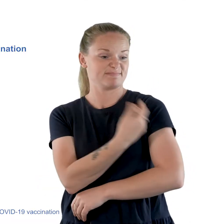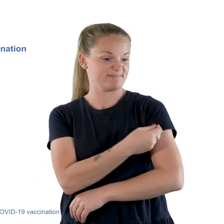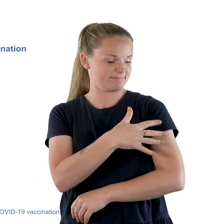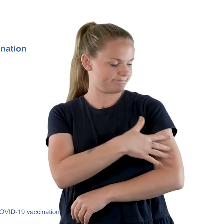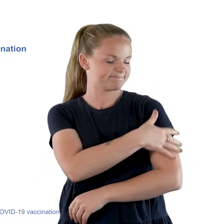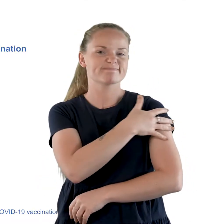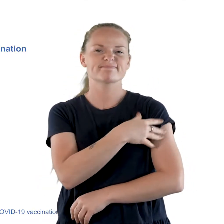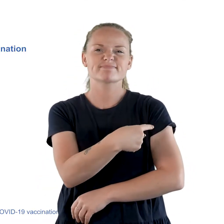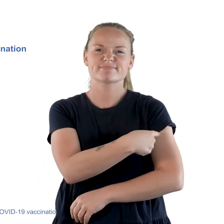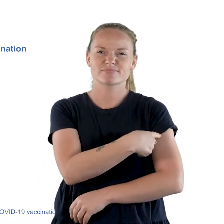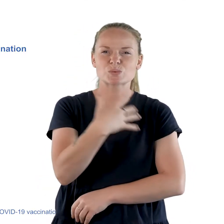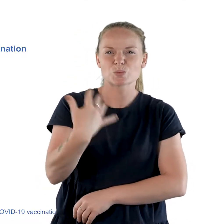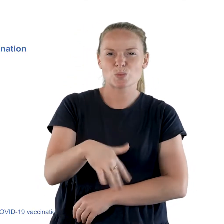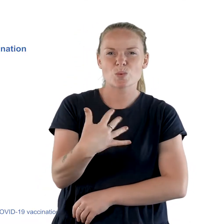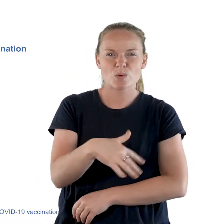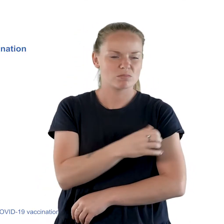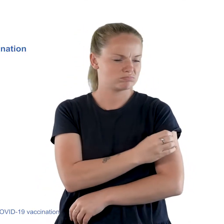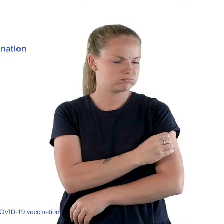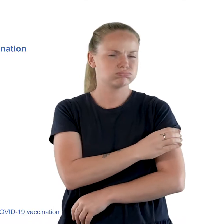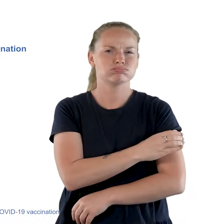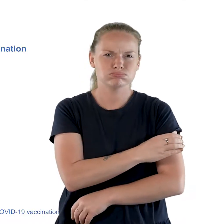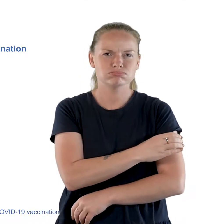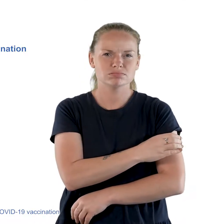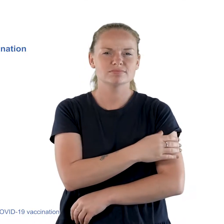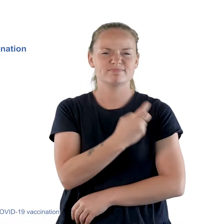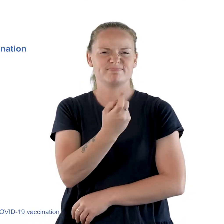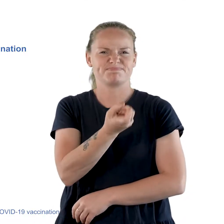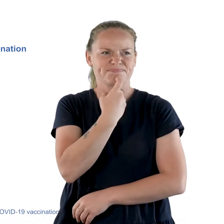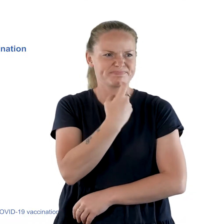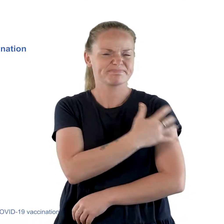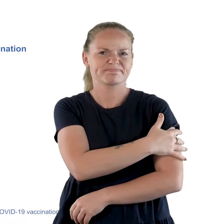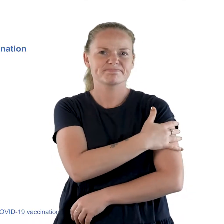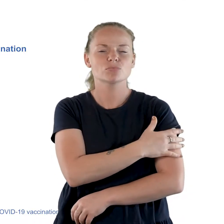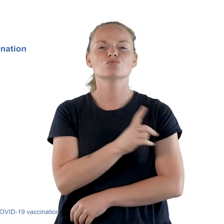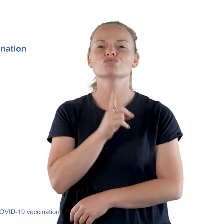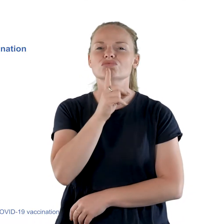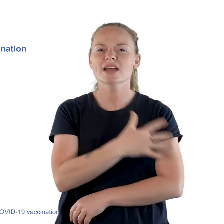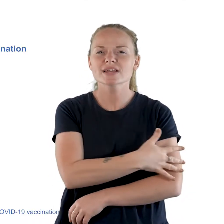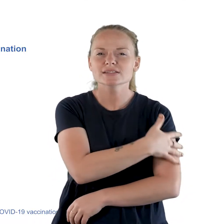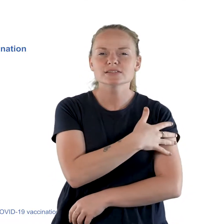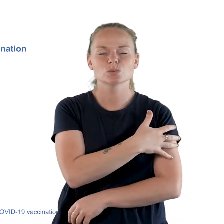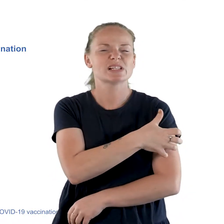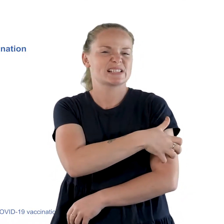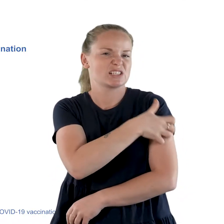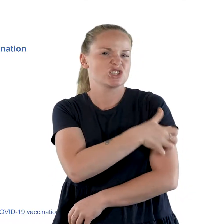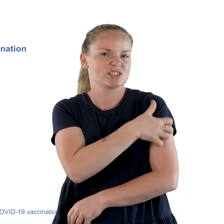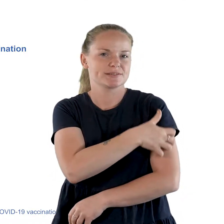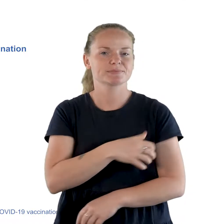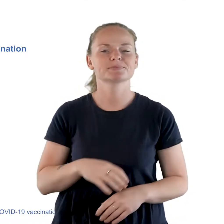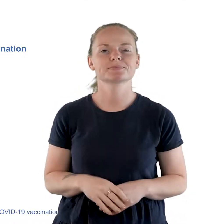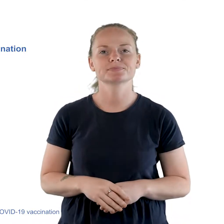pain, swelling, tenderness, redness or itching at the injection site